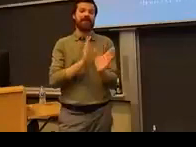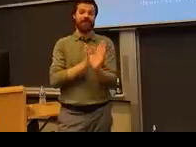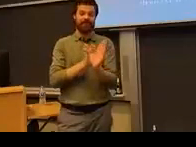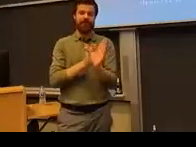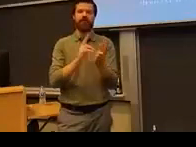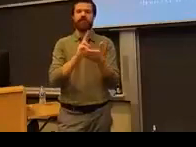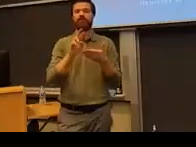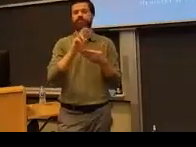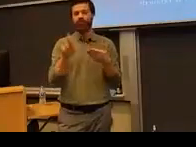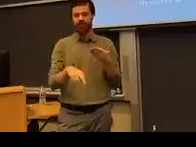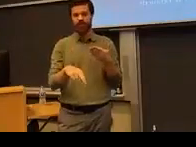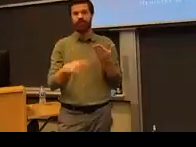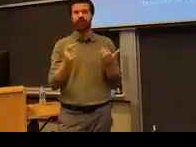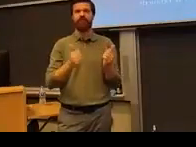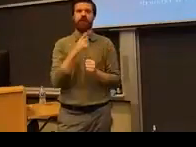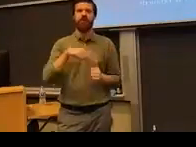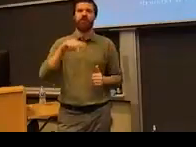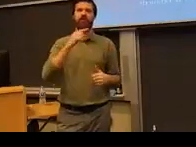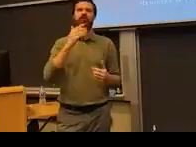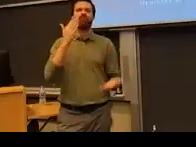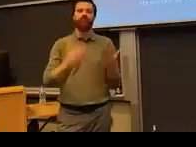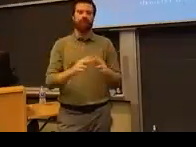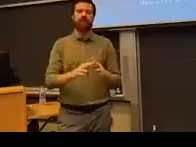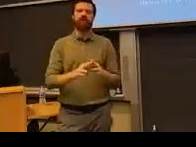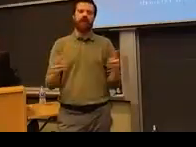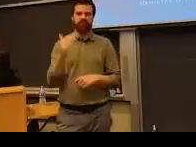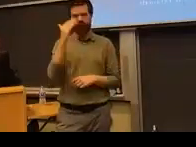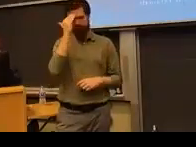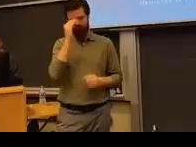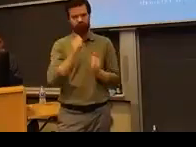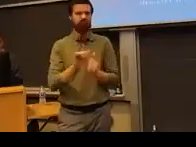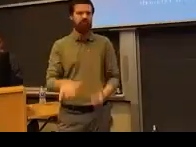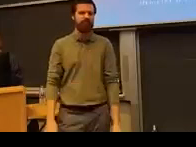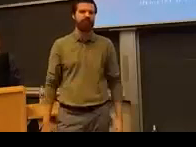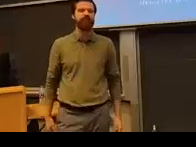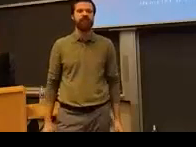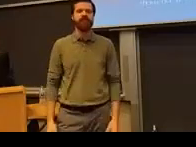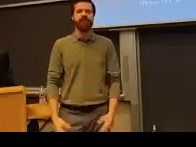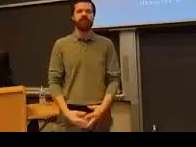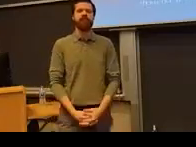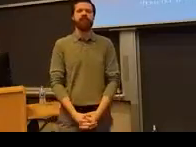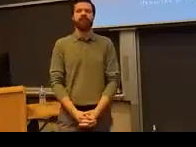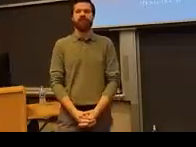Rochester most of you are probably very familiar with that already um in the medite community it's